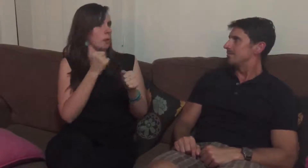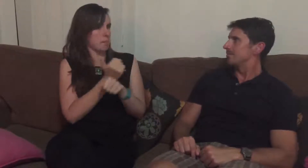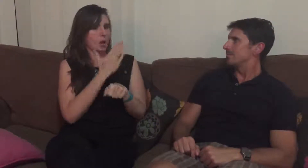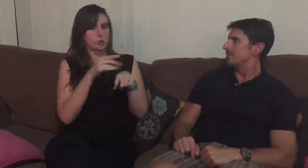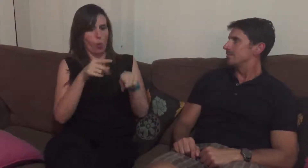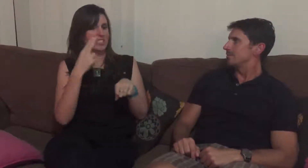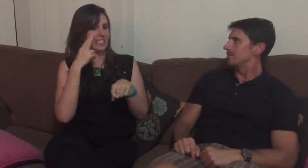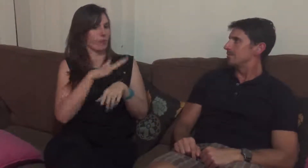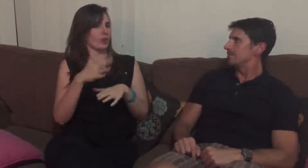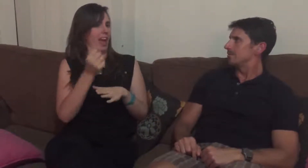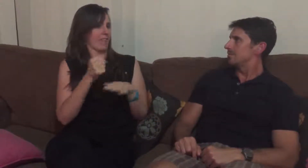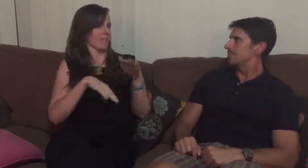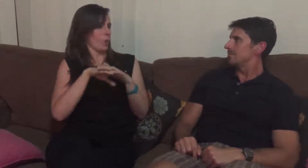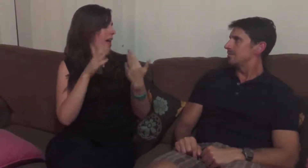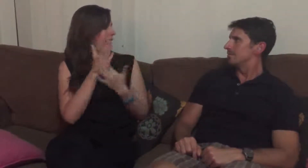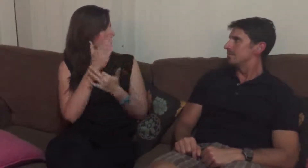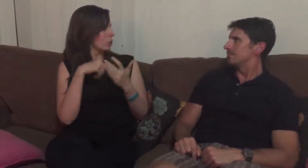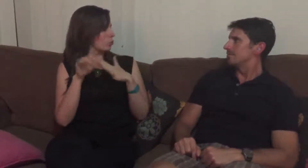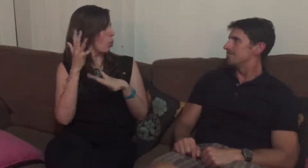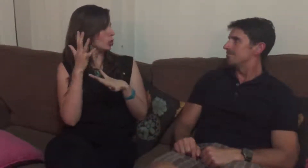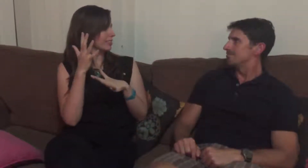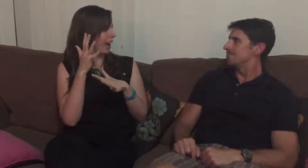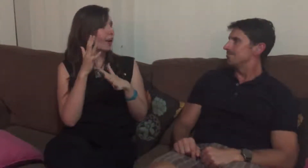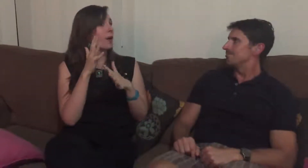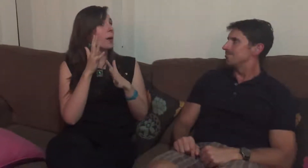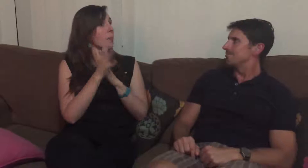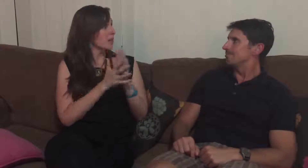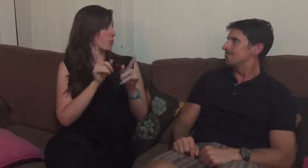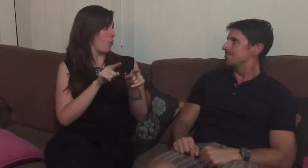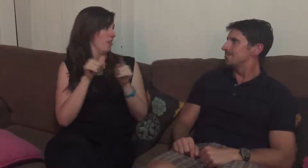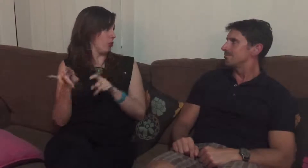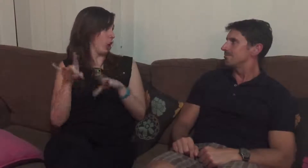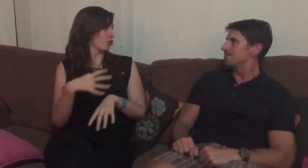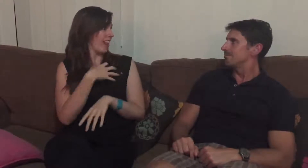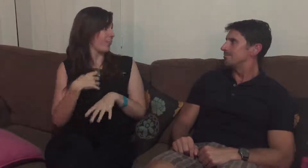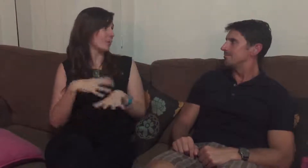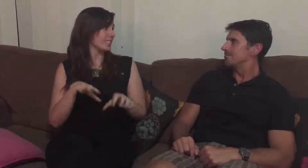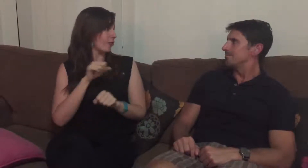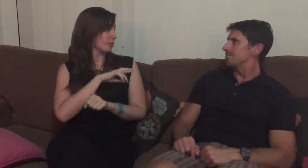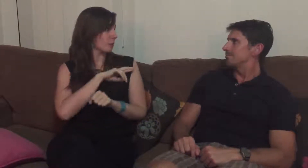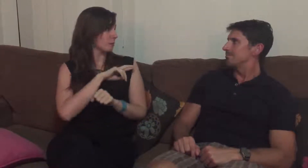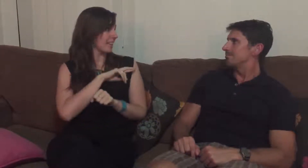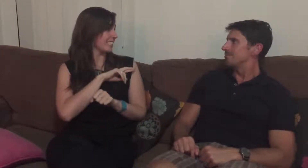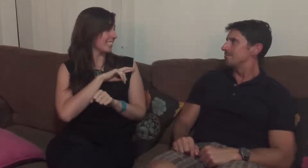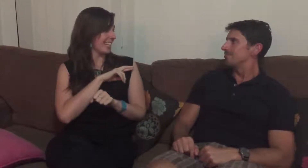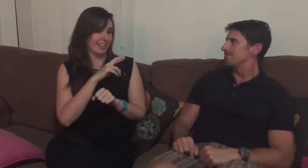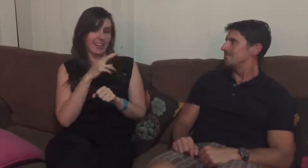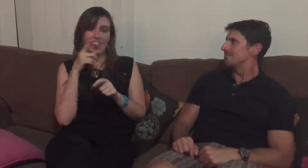We need to make sure that deaf children have full access to Auslan, and learning Auslan and sign language.